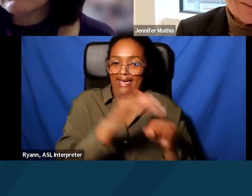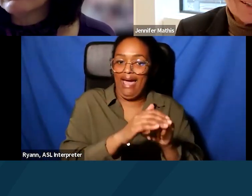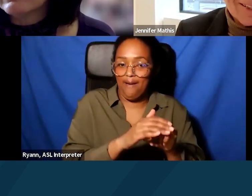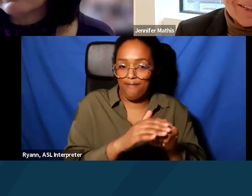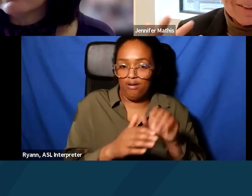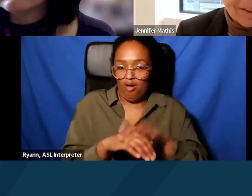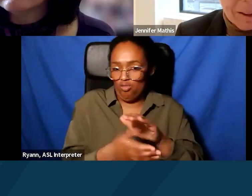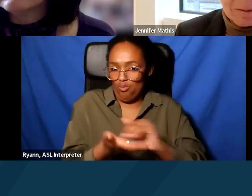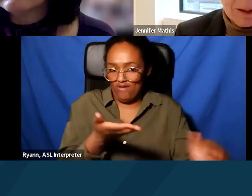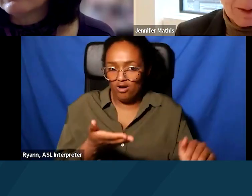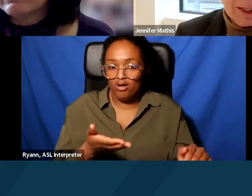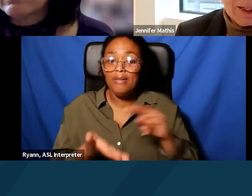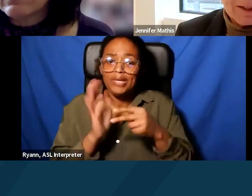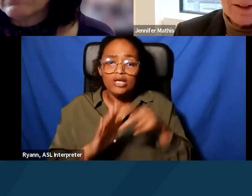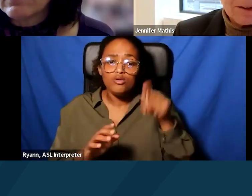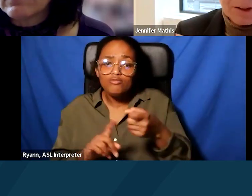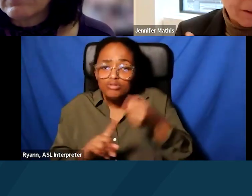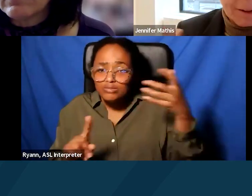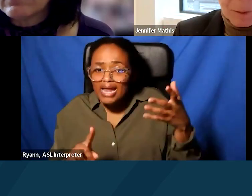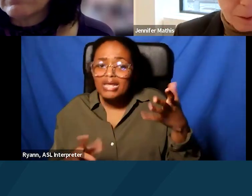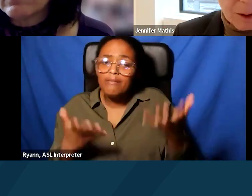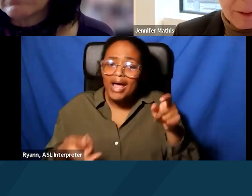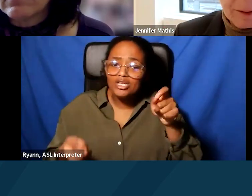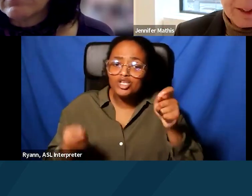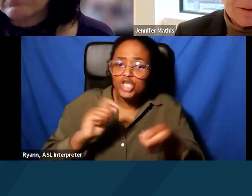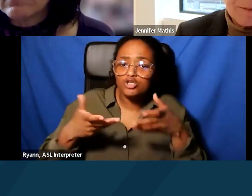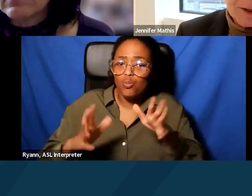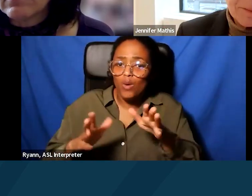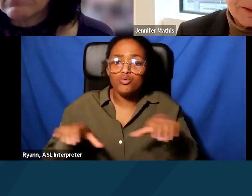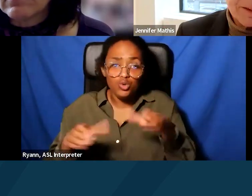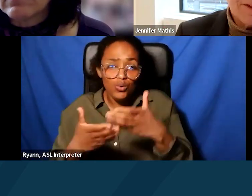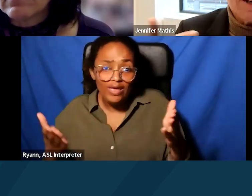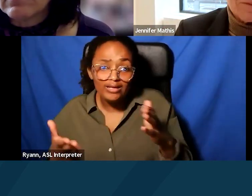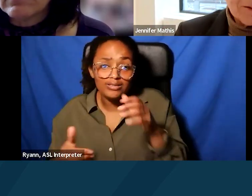And that's not inconsistent with Medicaid. They are just serving very different purposes.